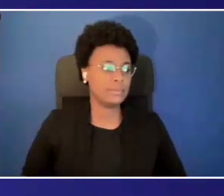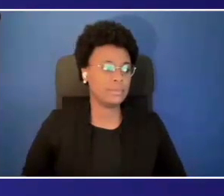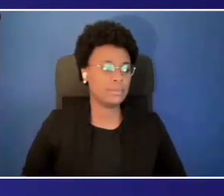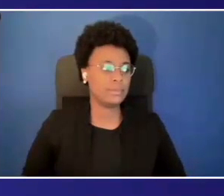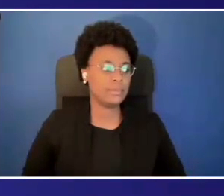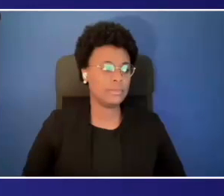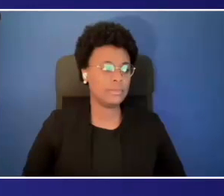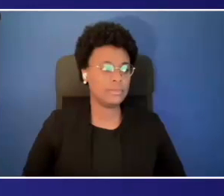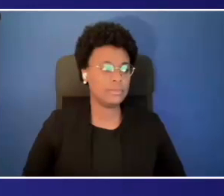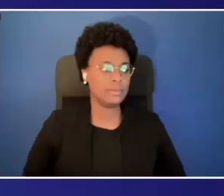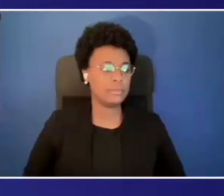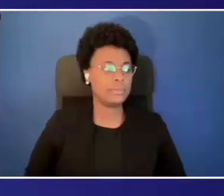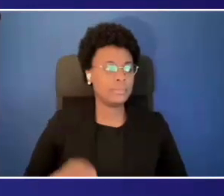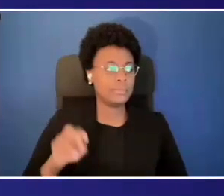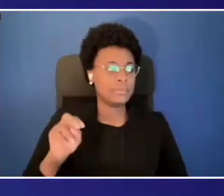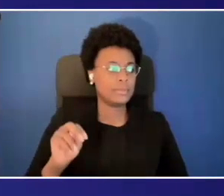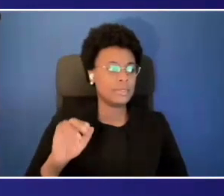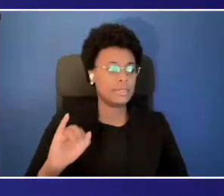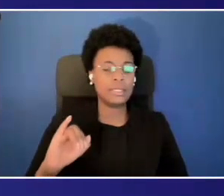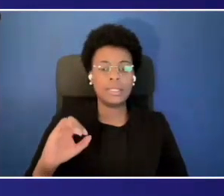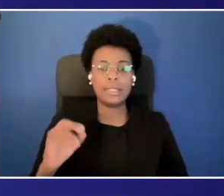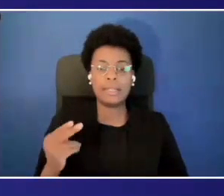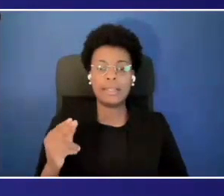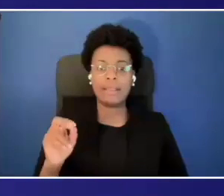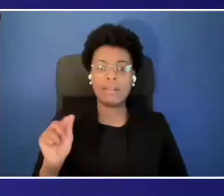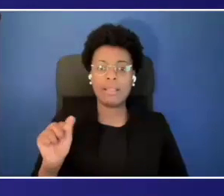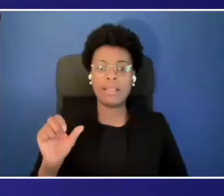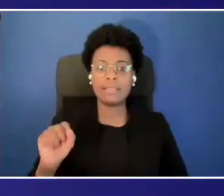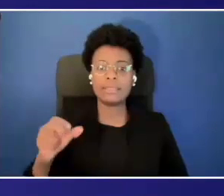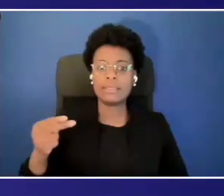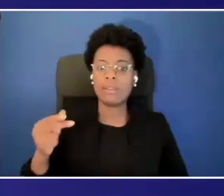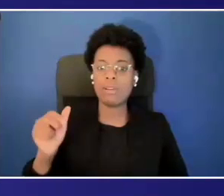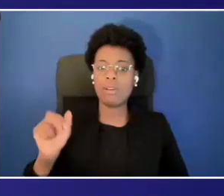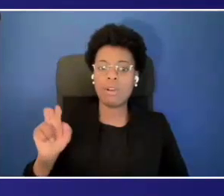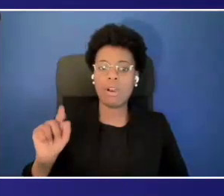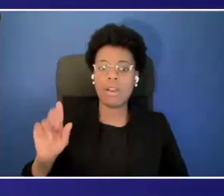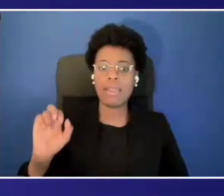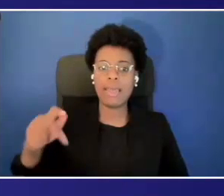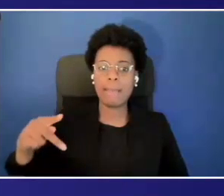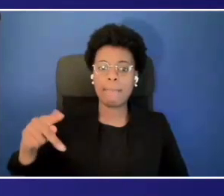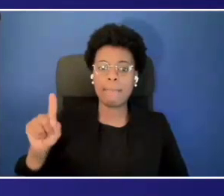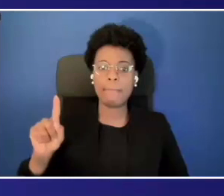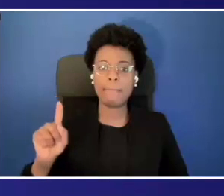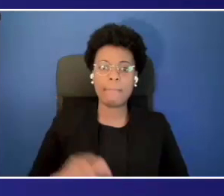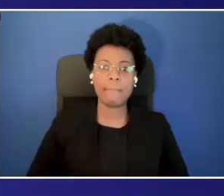Nicholas Heartlett.